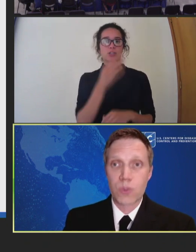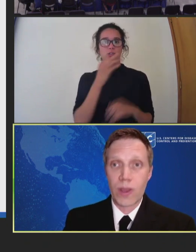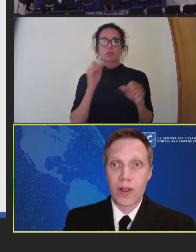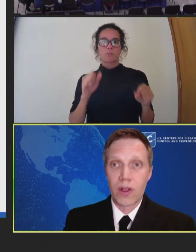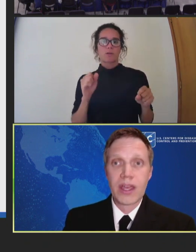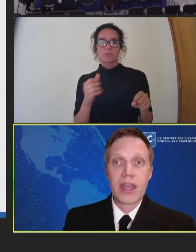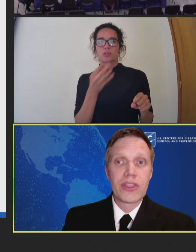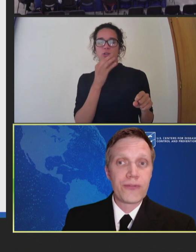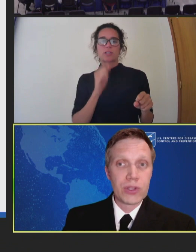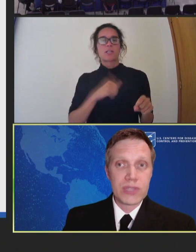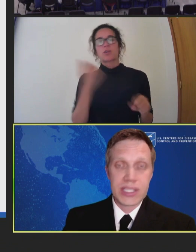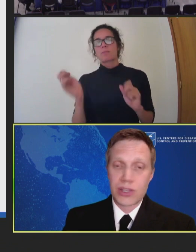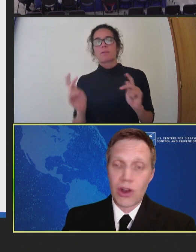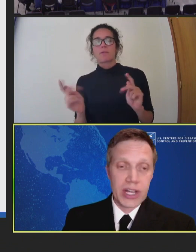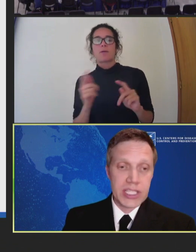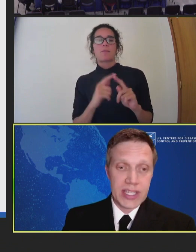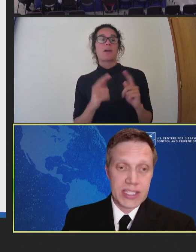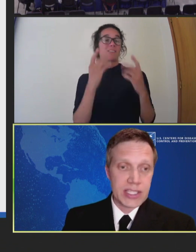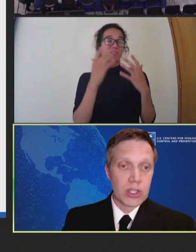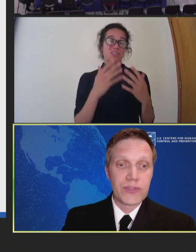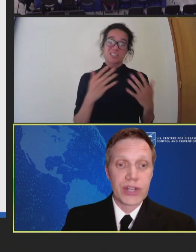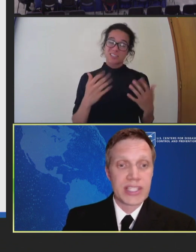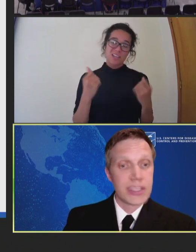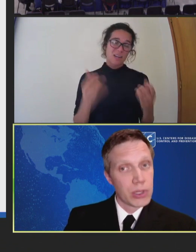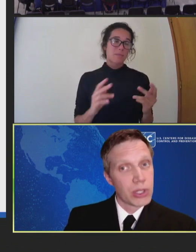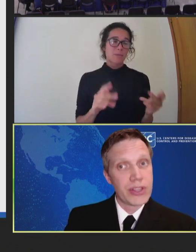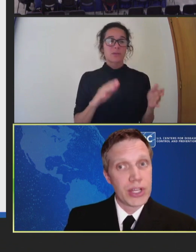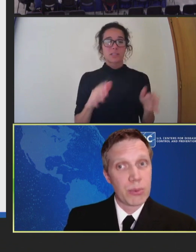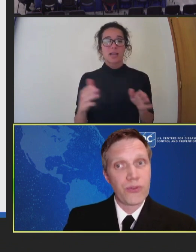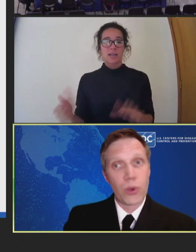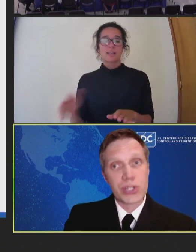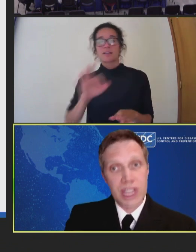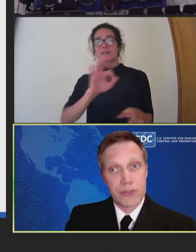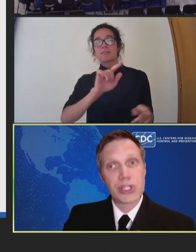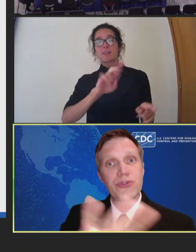well. The flu season and RSV season looked very similar to the year before, just kind of shifted